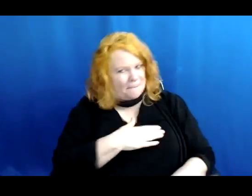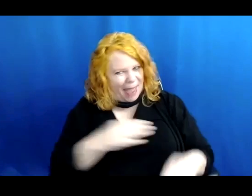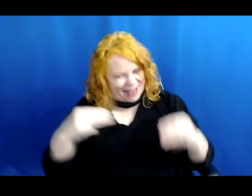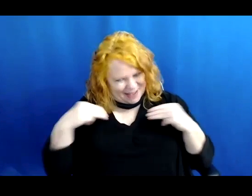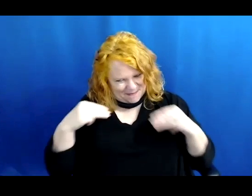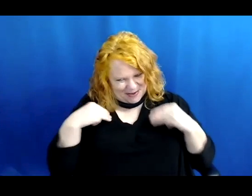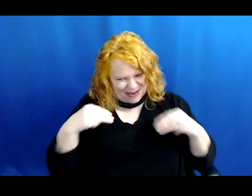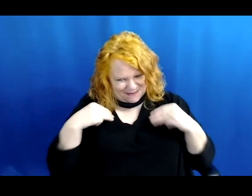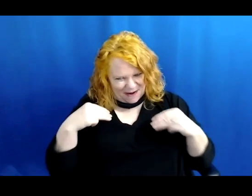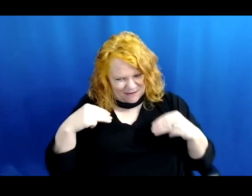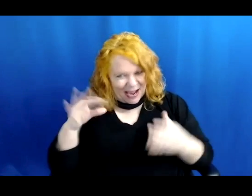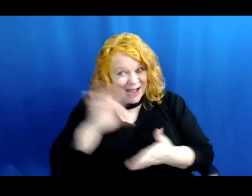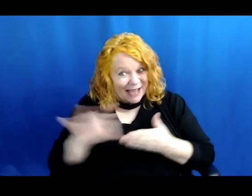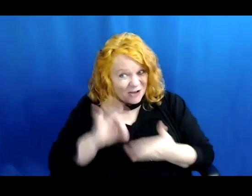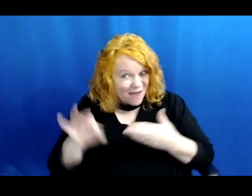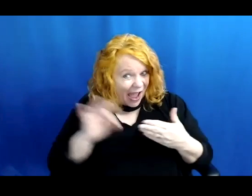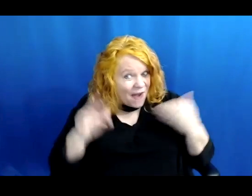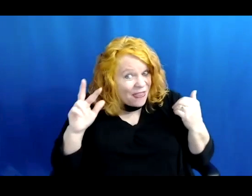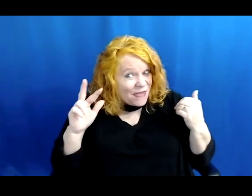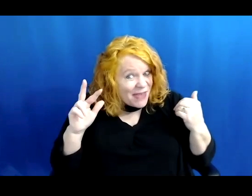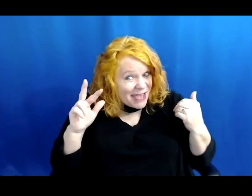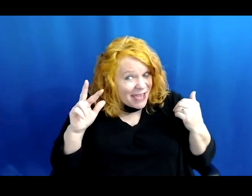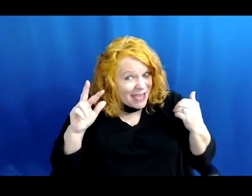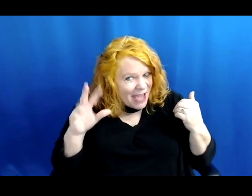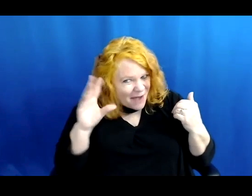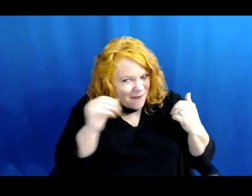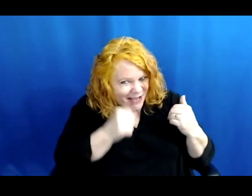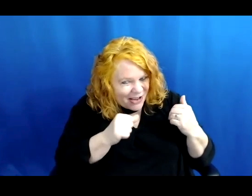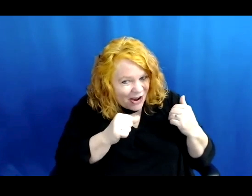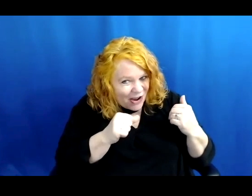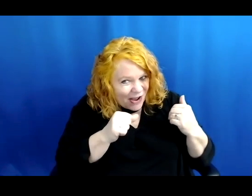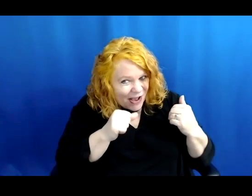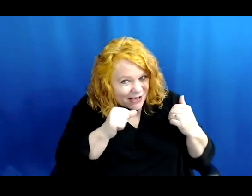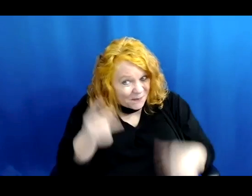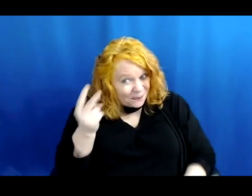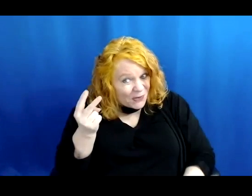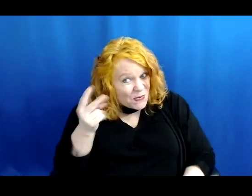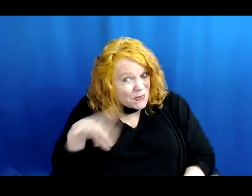Count me down, three, boys and girls. Two, boys and girls.